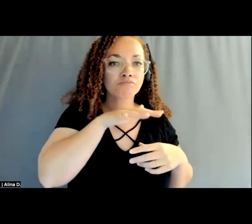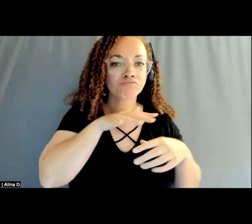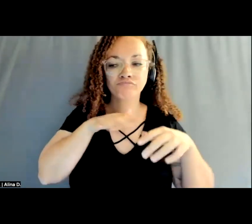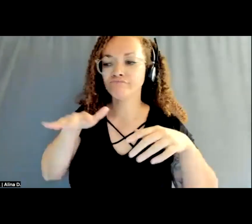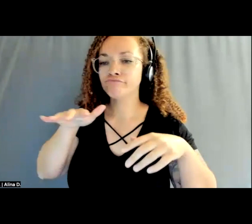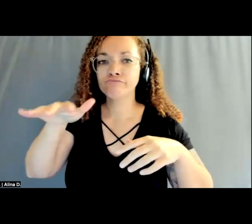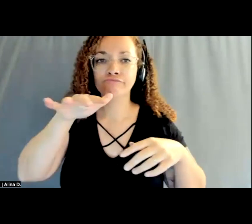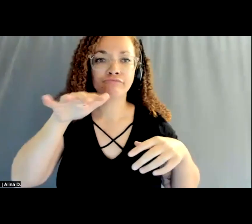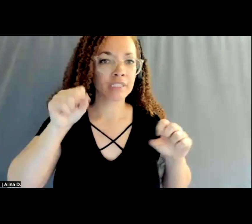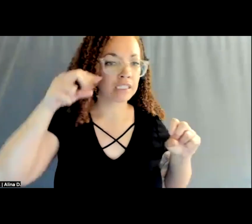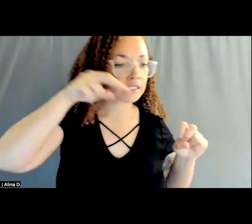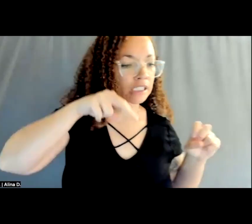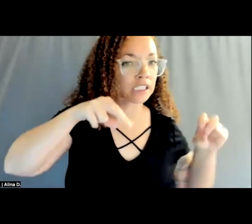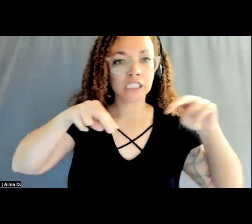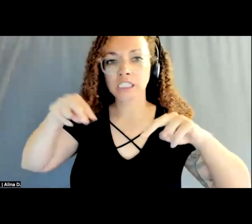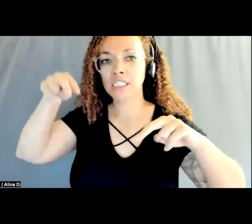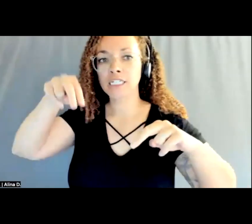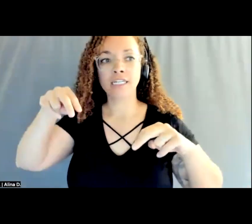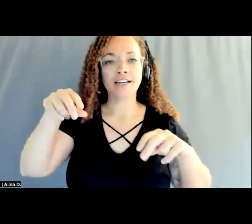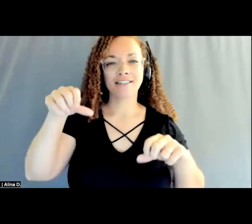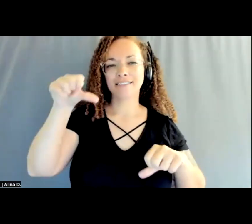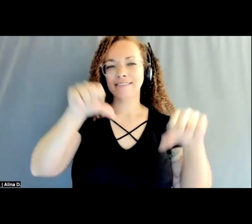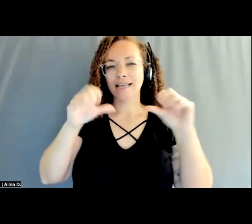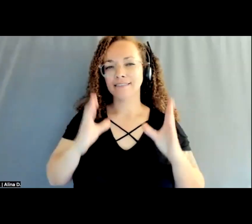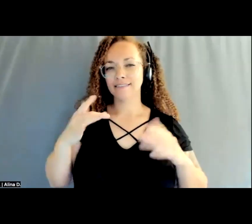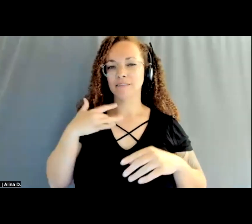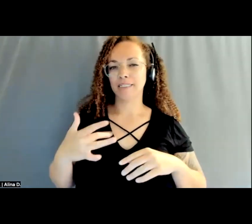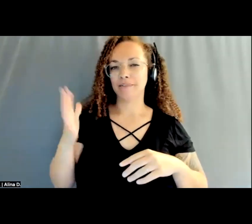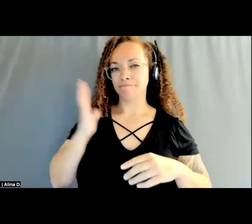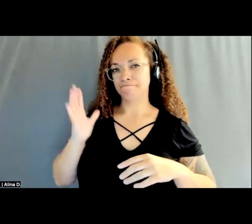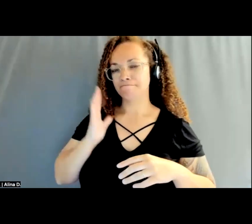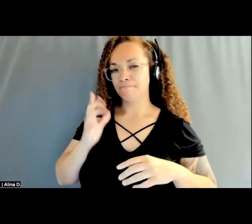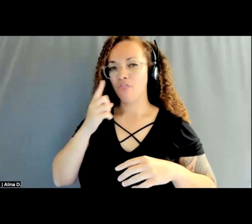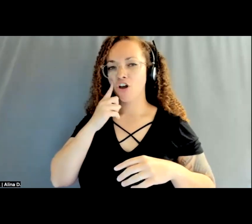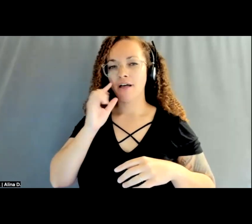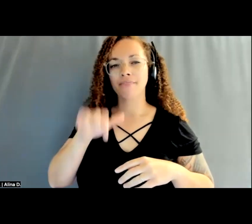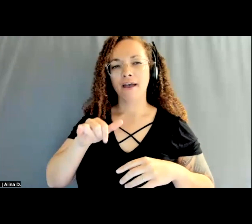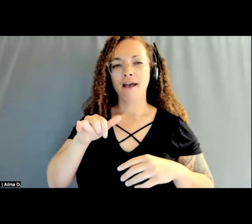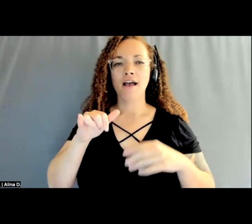scientists initially thought of that as more of a competitive move of trees vying with each other